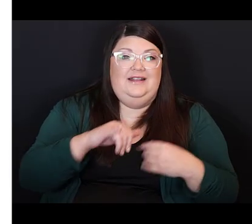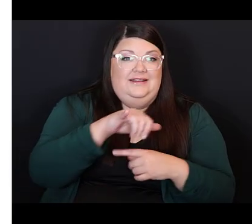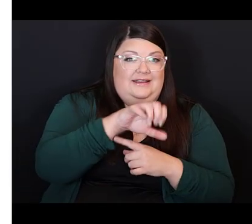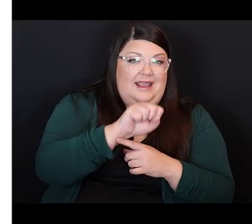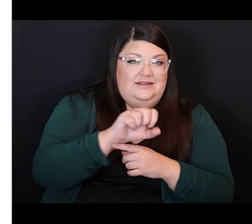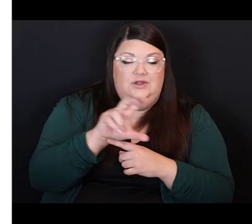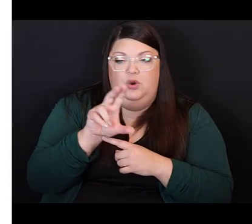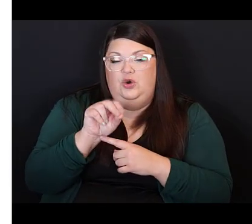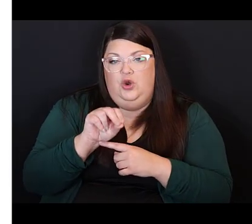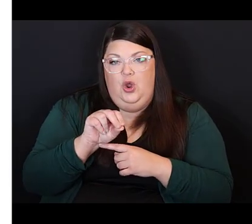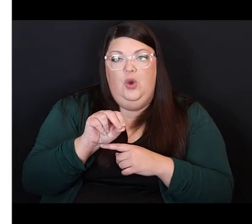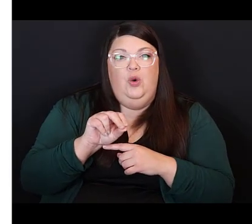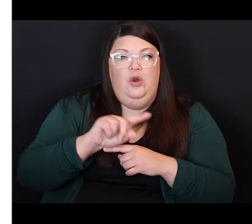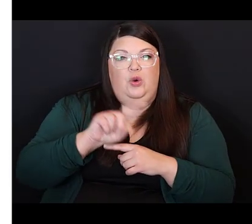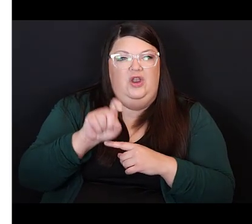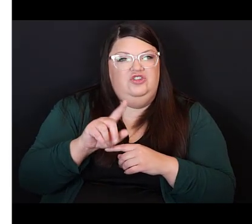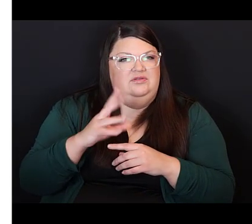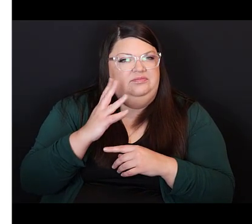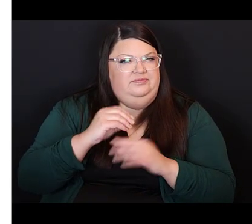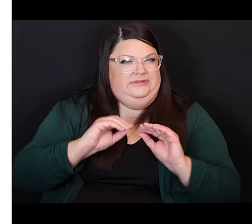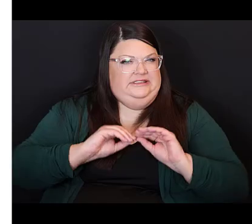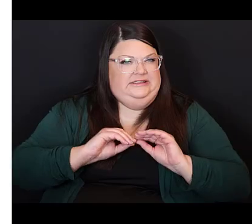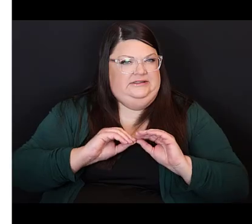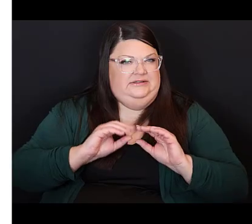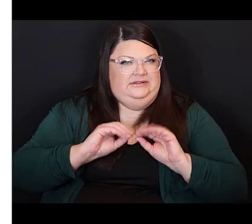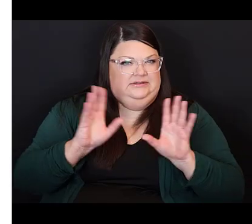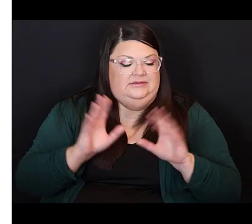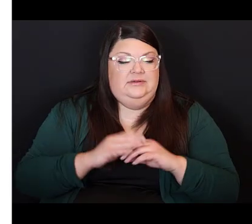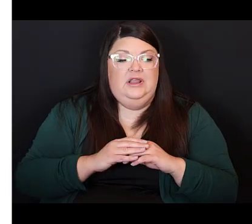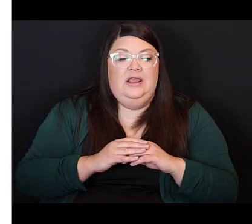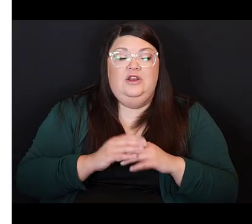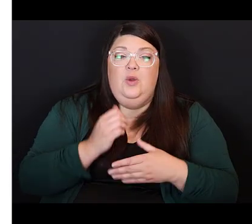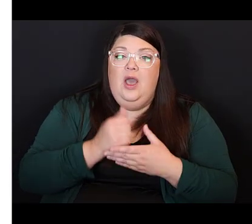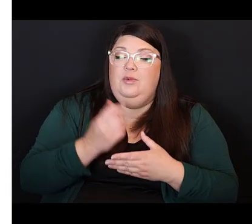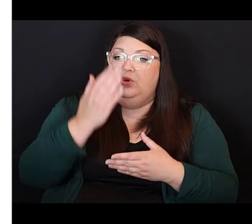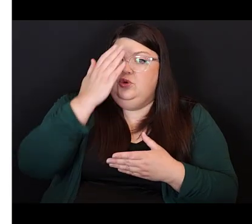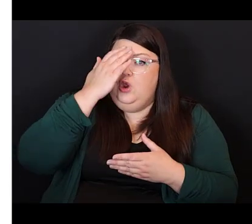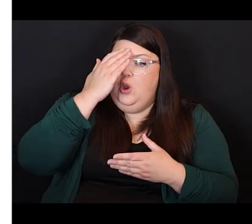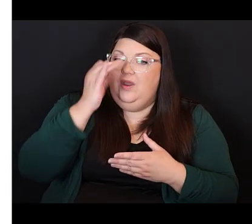This checklists provides simple yes or no questions to help you assess if your